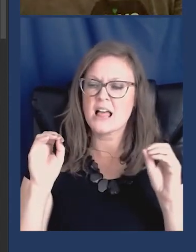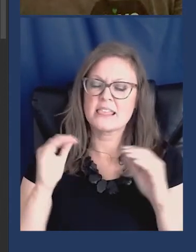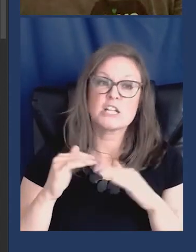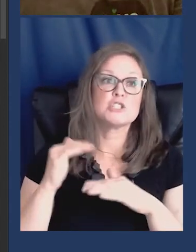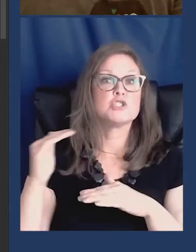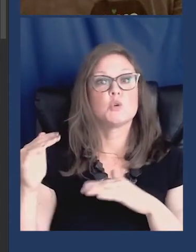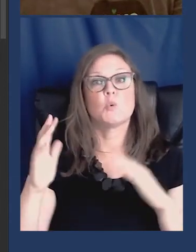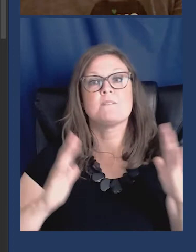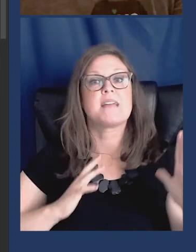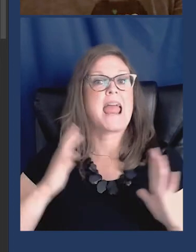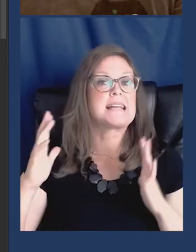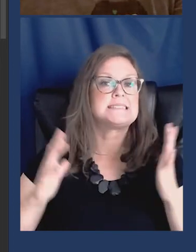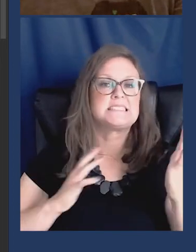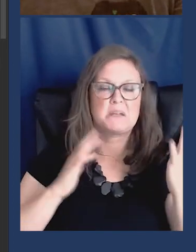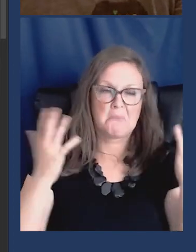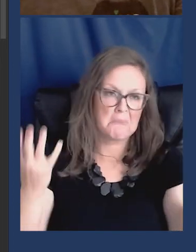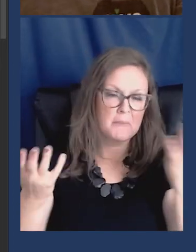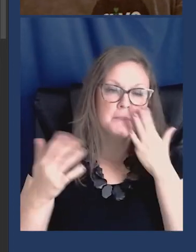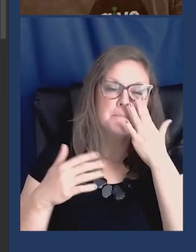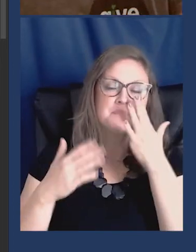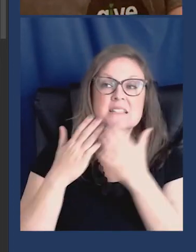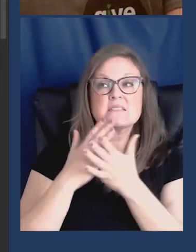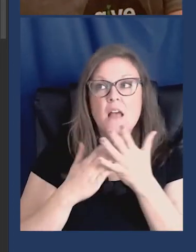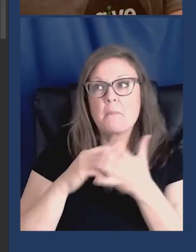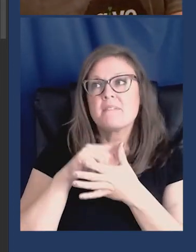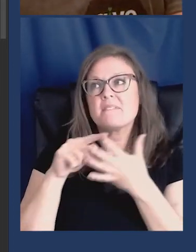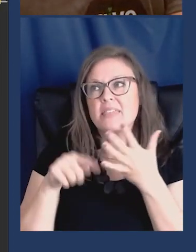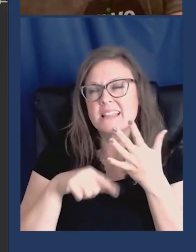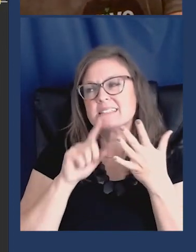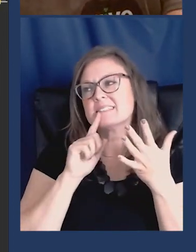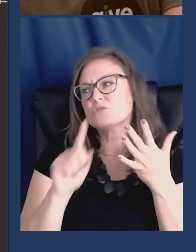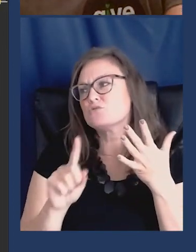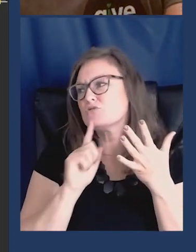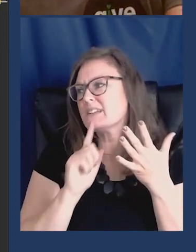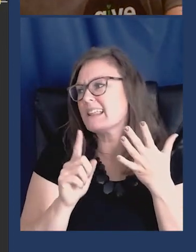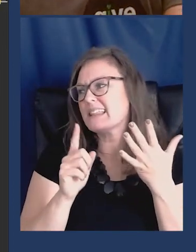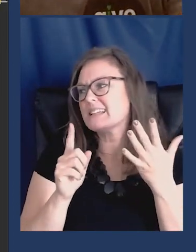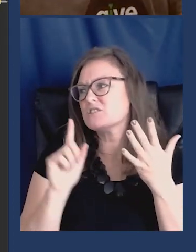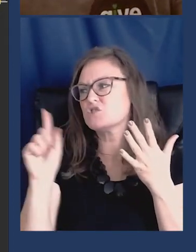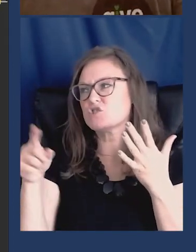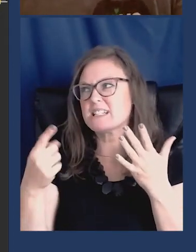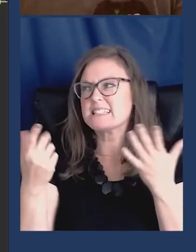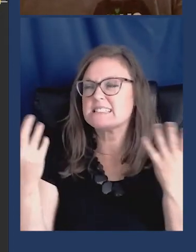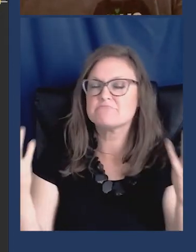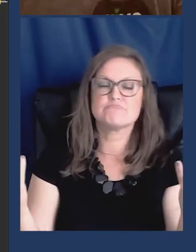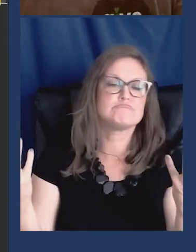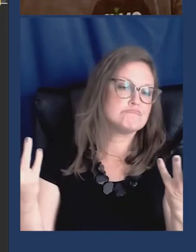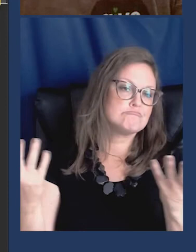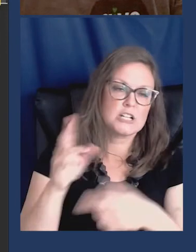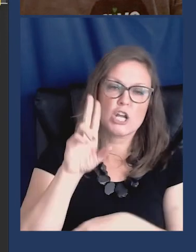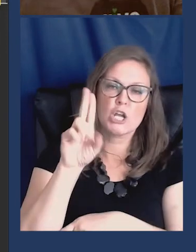and some of it is really just Unity stuff anyway. So.